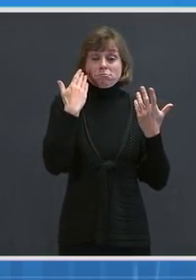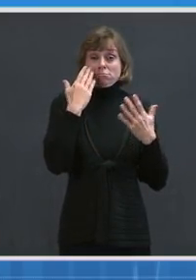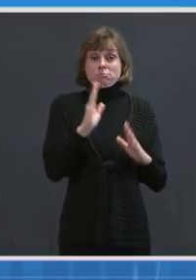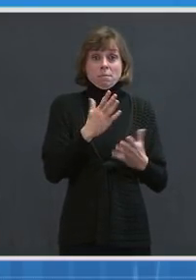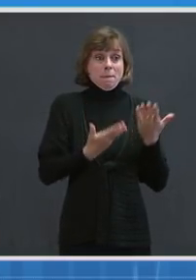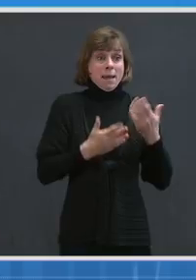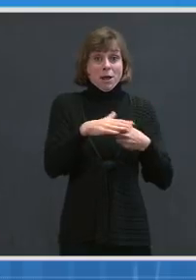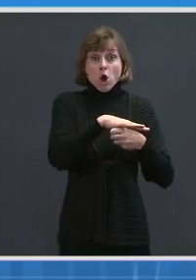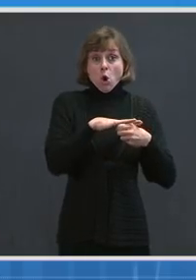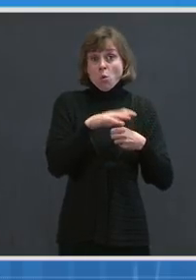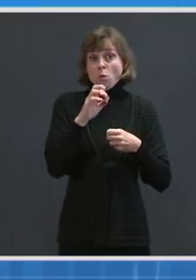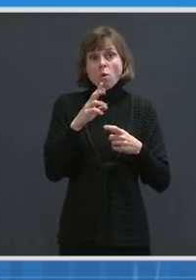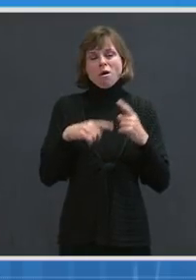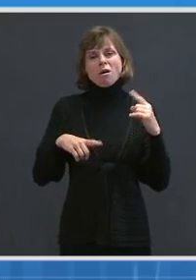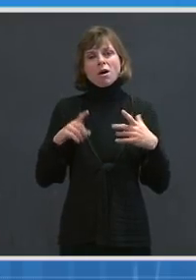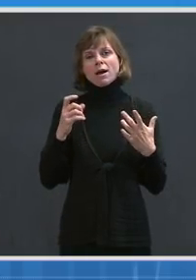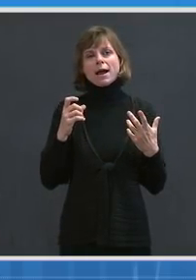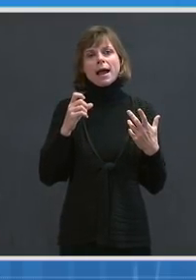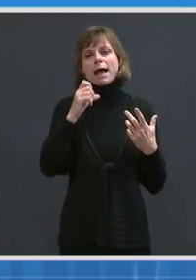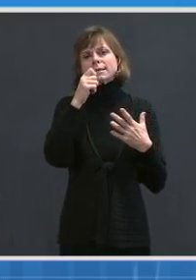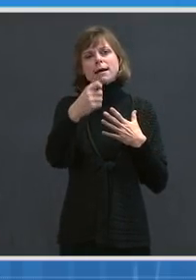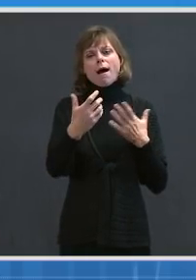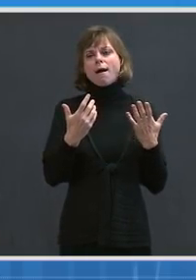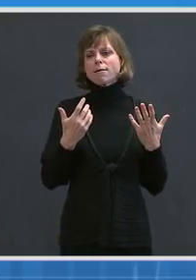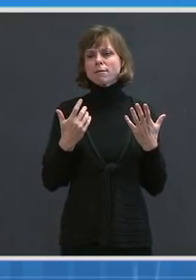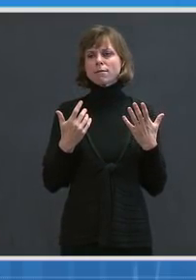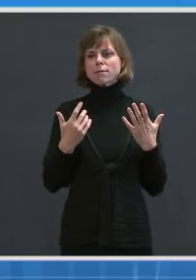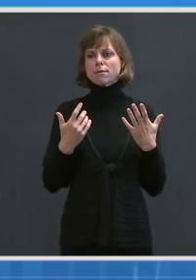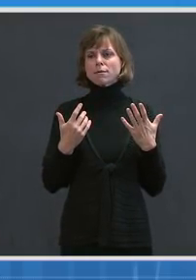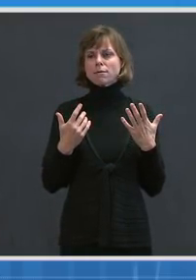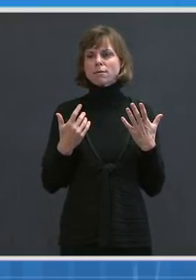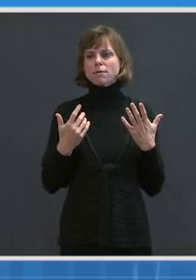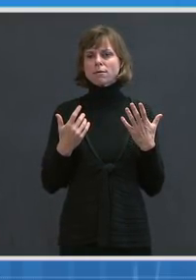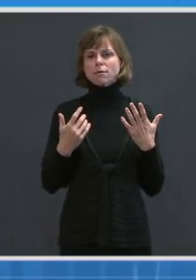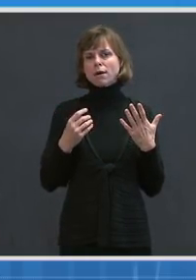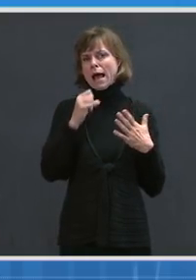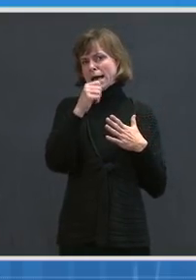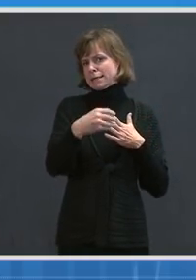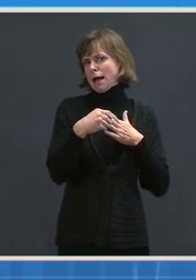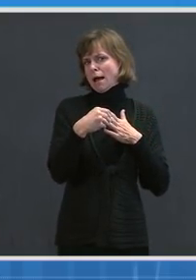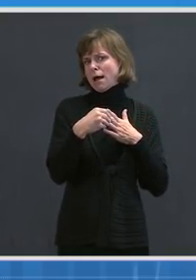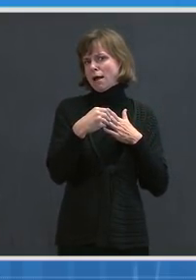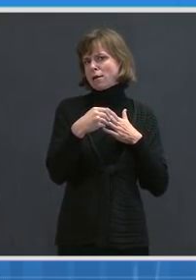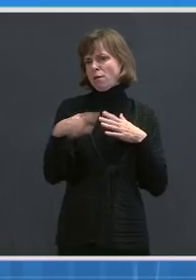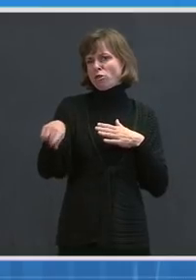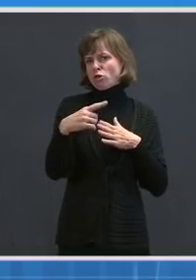and so forth, it's not driven necessarily by their politics. And that's a good and important thing